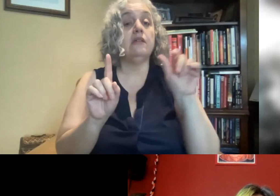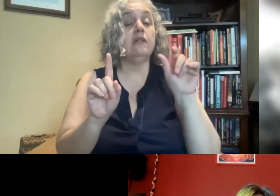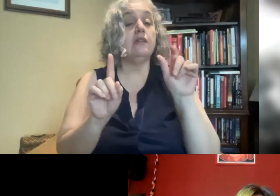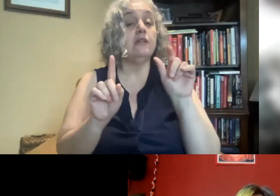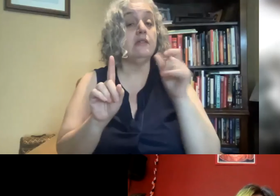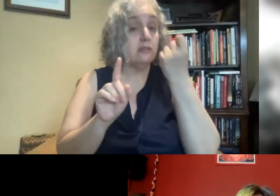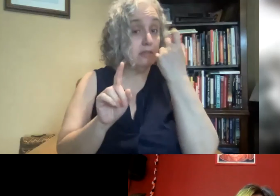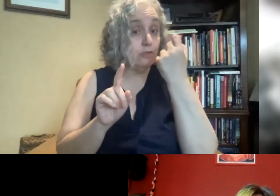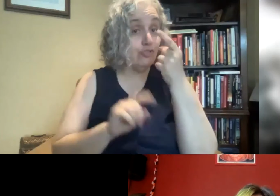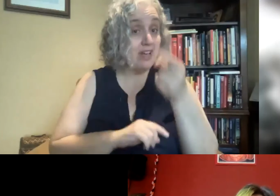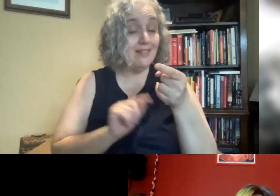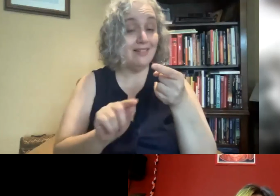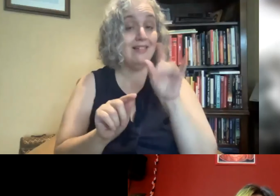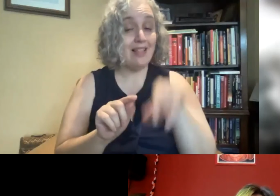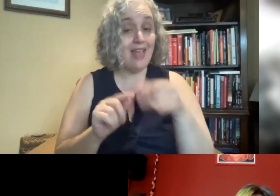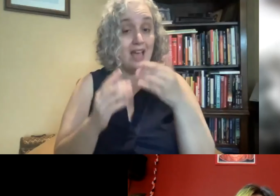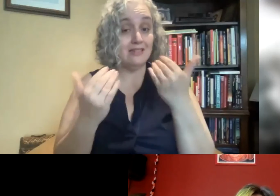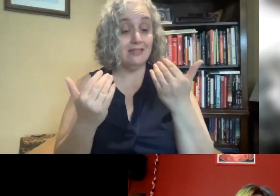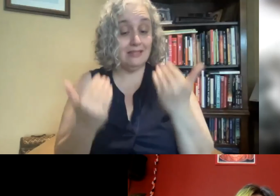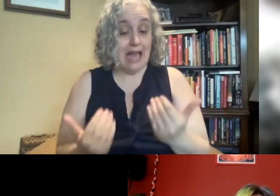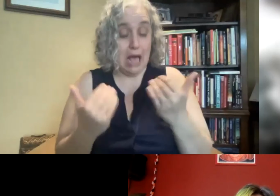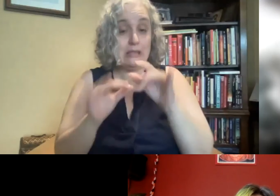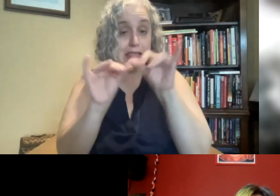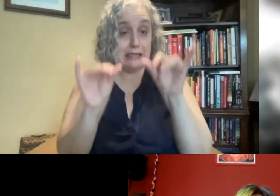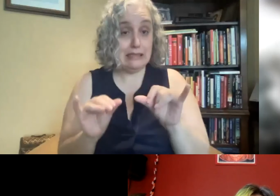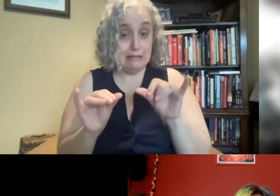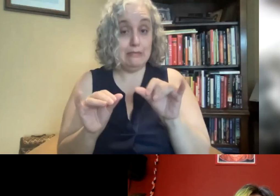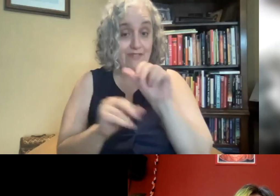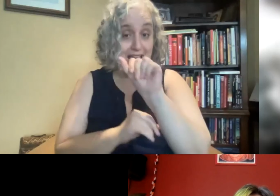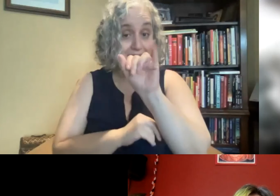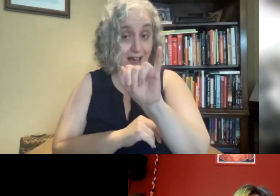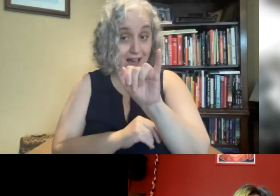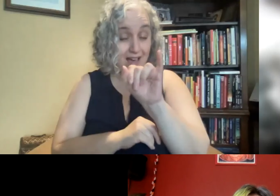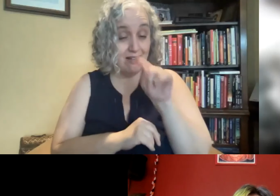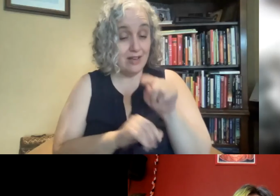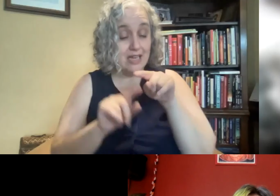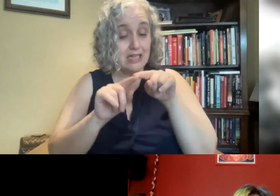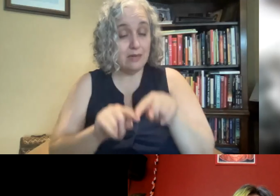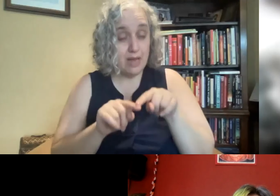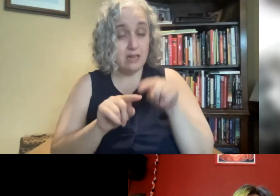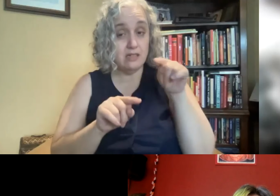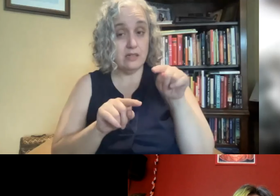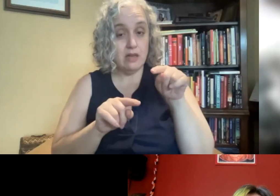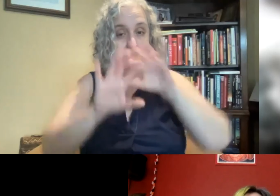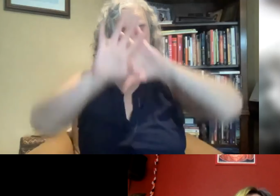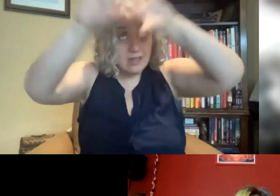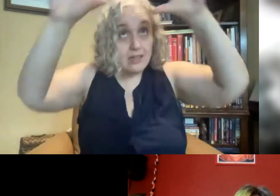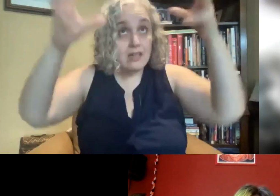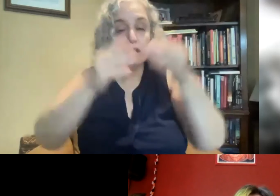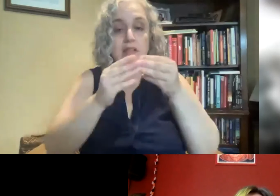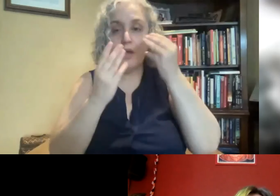is that the current AI systems are very dependent upon big datasets.